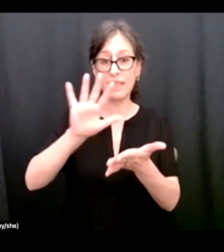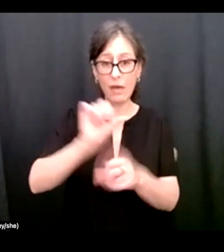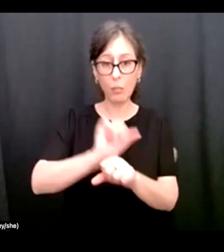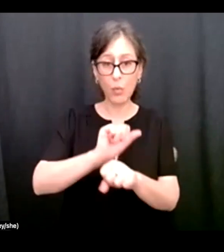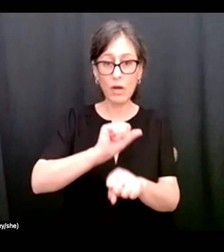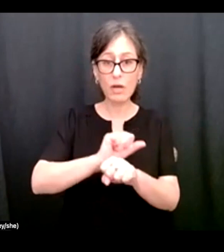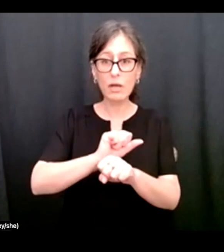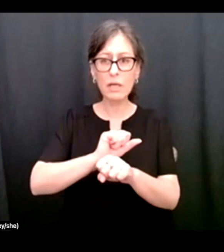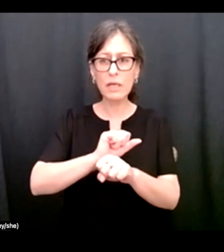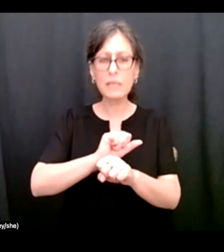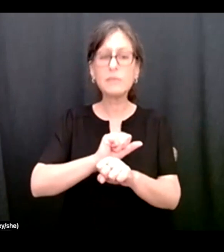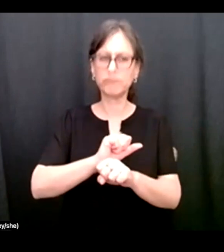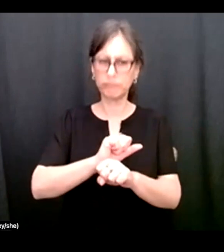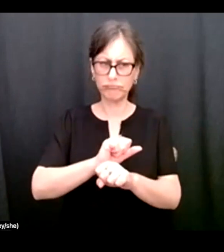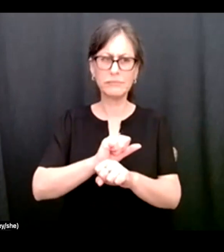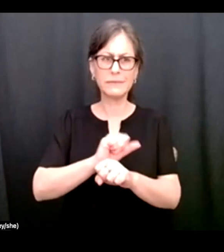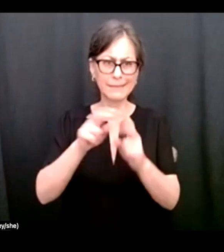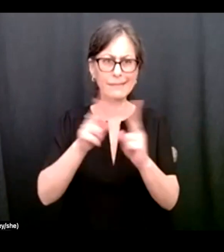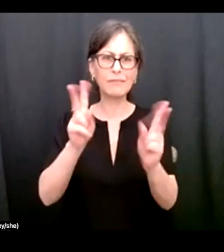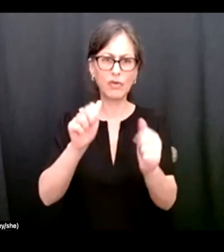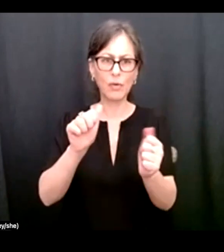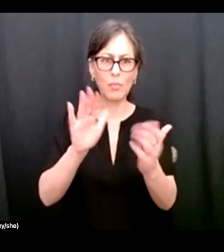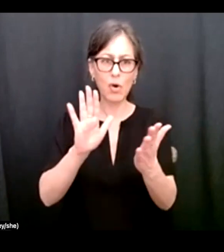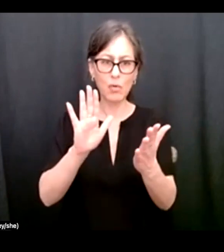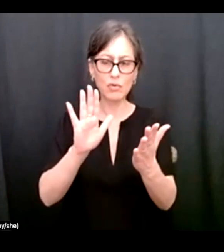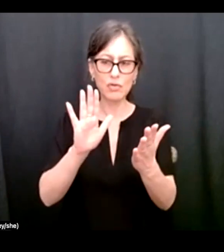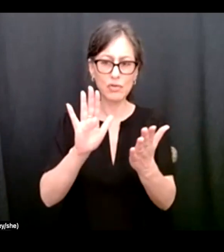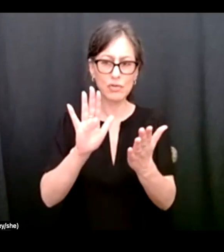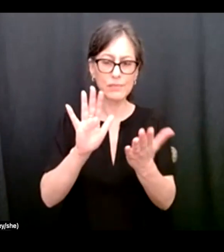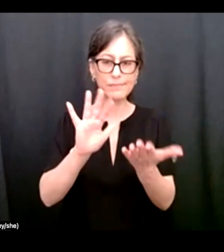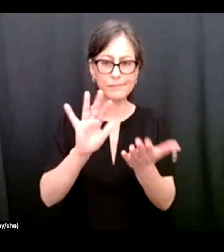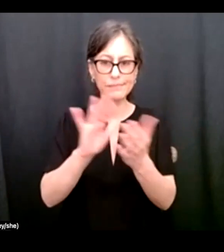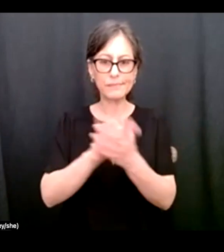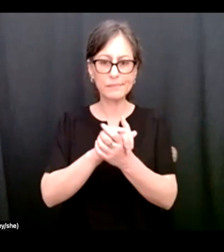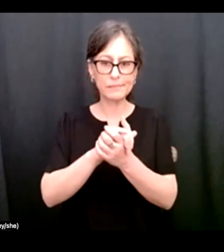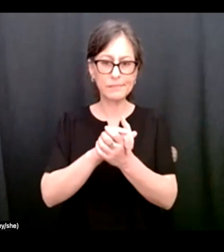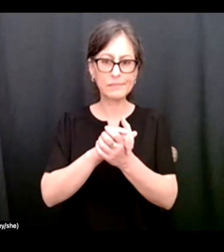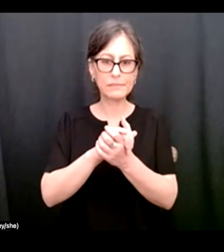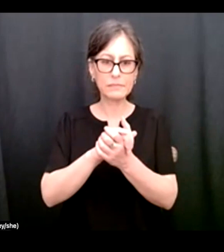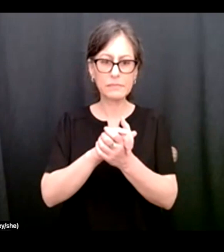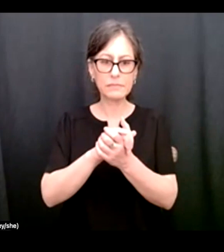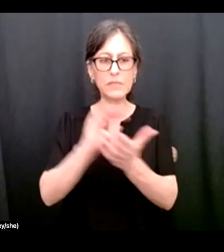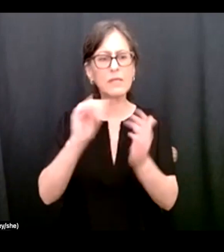which is a very different approach, I think. Then some of the other New York School poets,